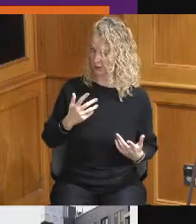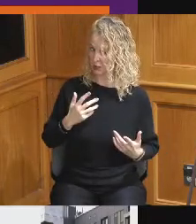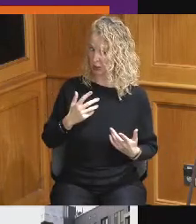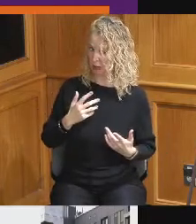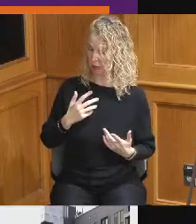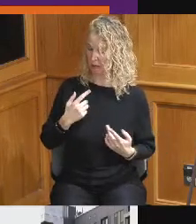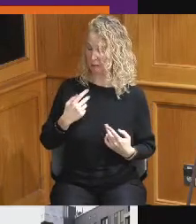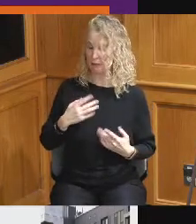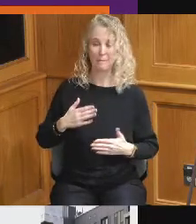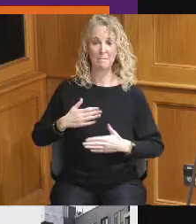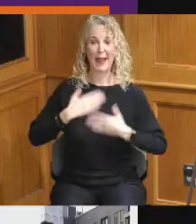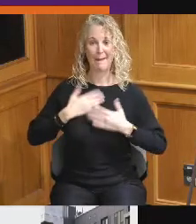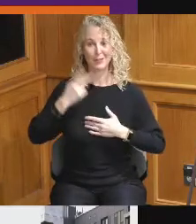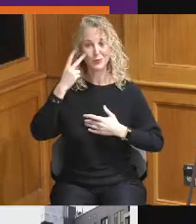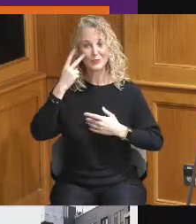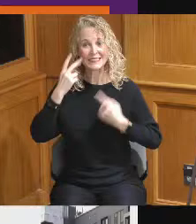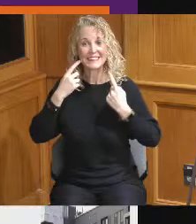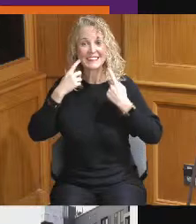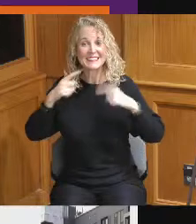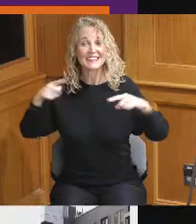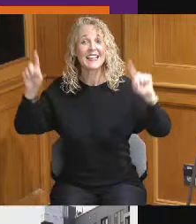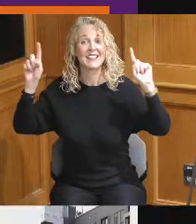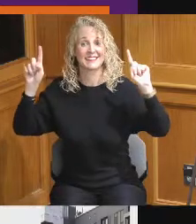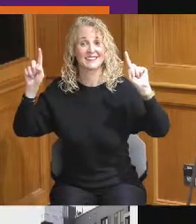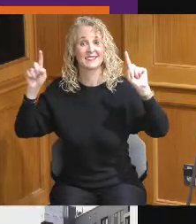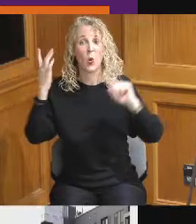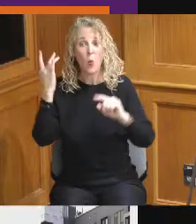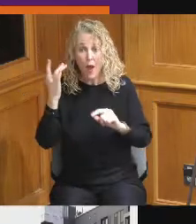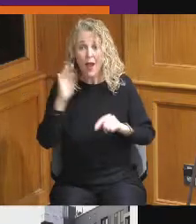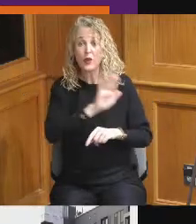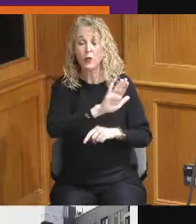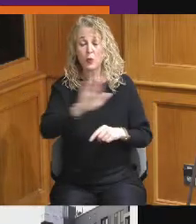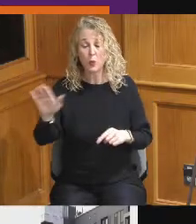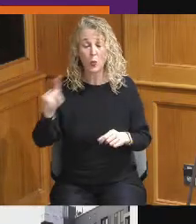and it's a good program and that's really again because of the commitments that have been made the